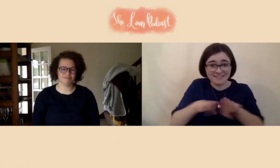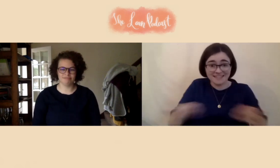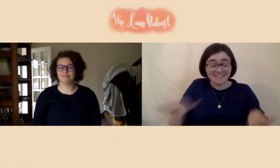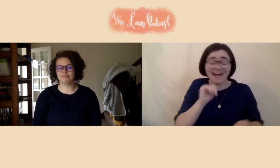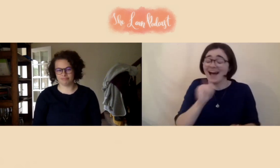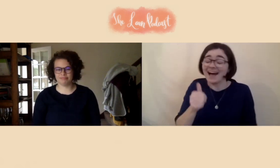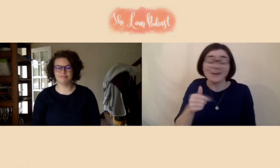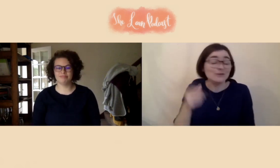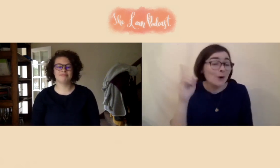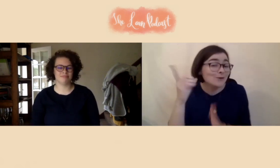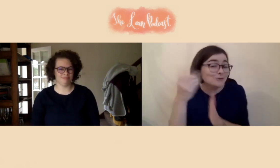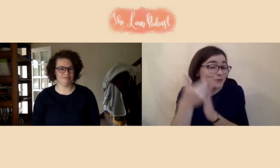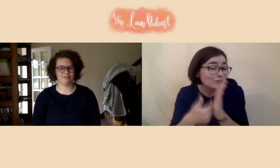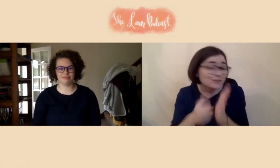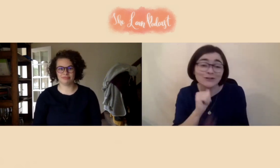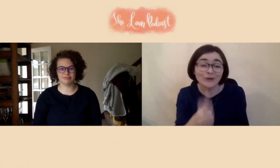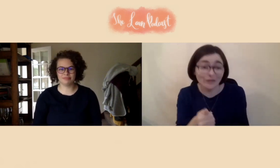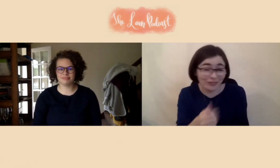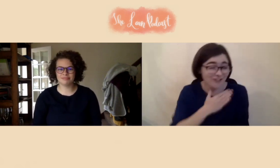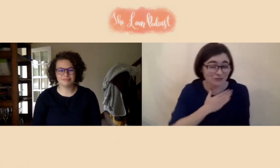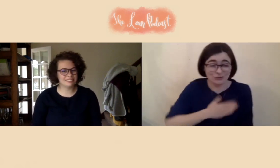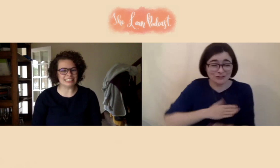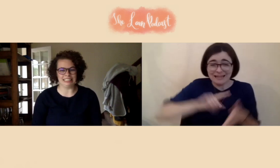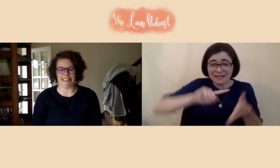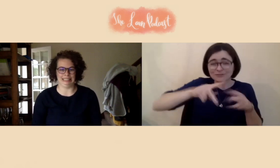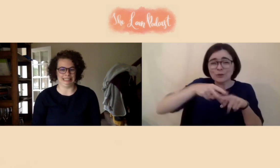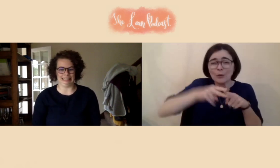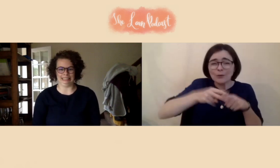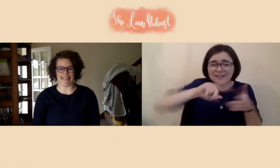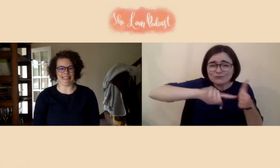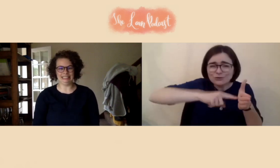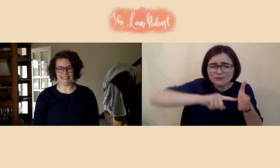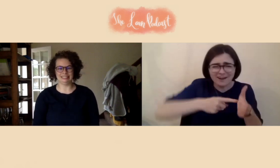just a screwdriver, that I think was about 40 or 50 years old.